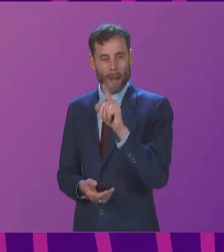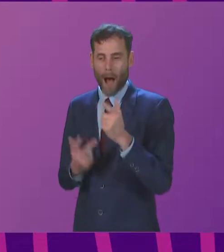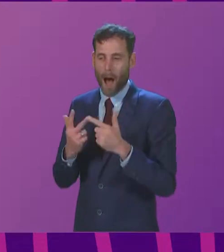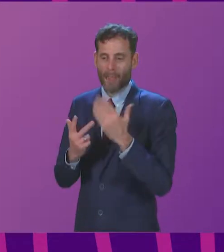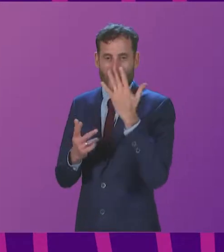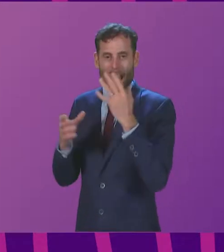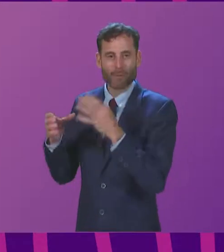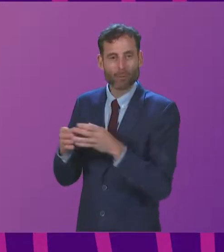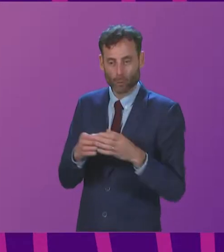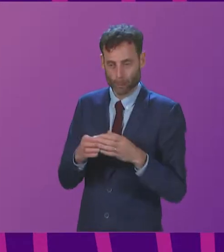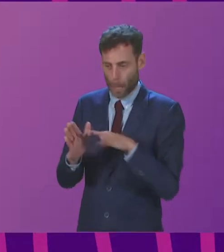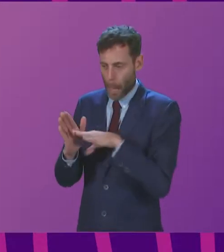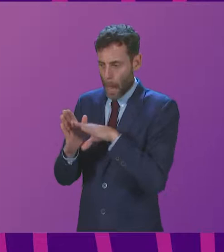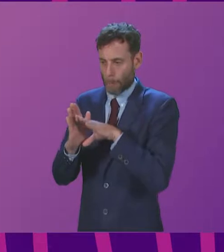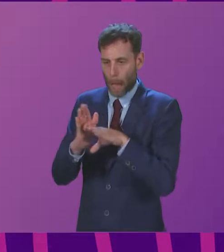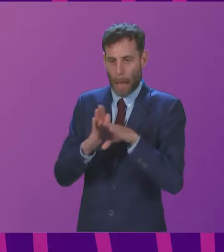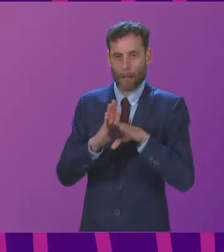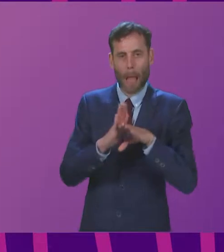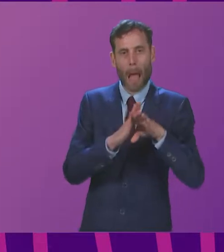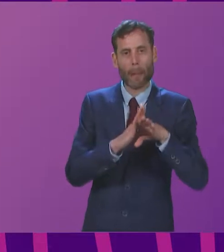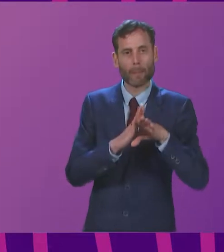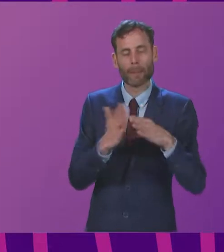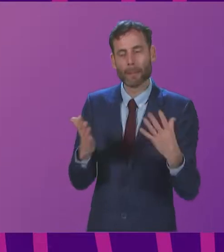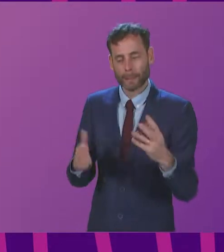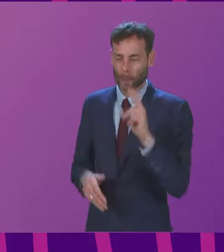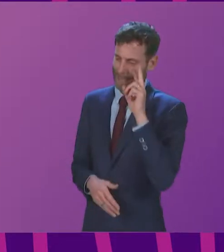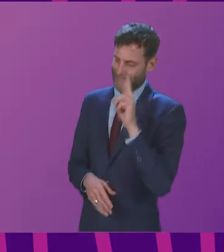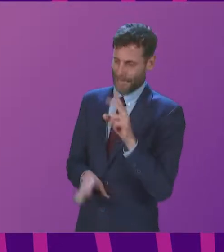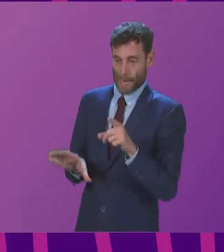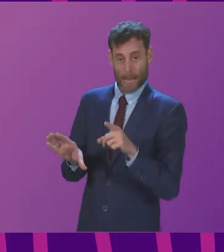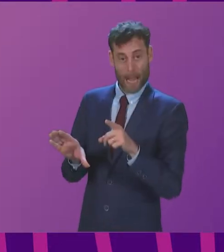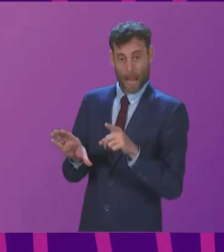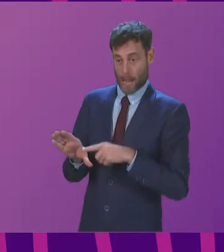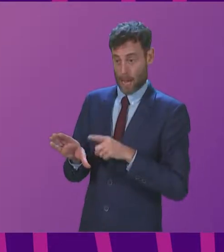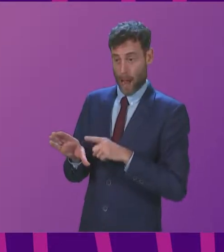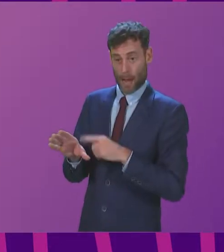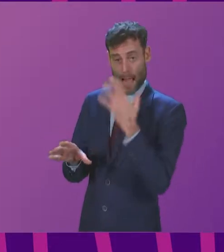under 60. In younger age groups, the number of cases has been broadly static over the past week.